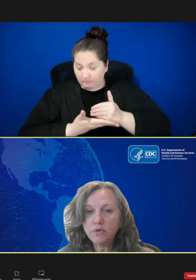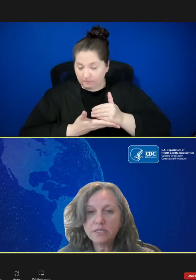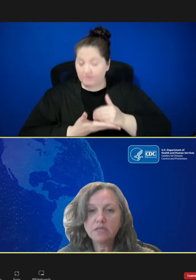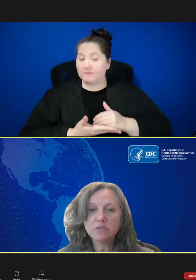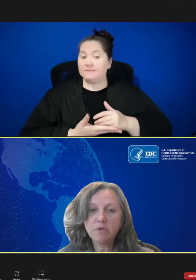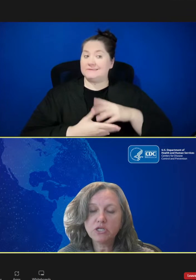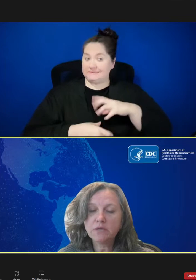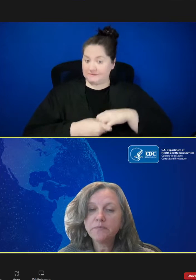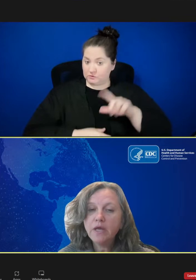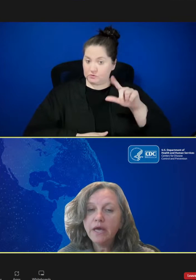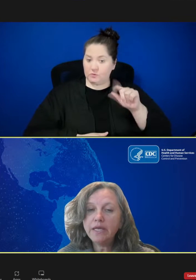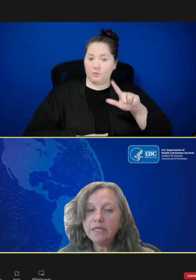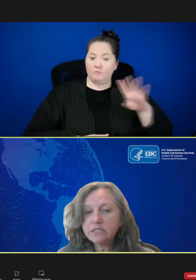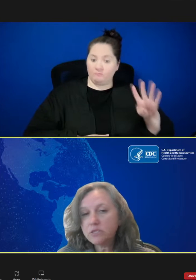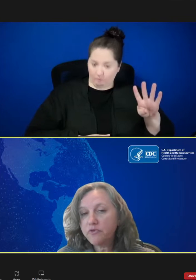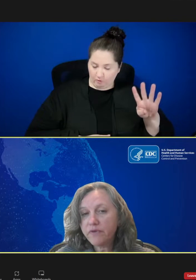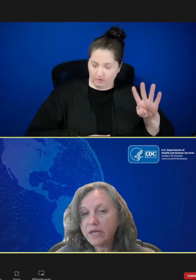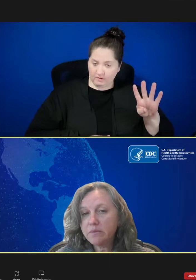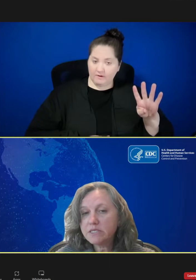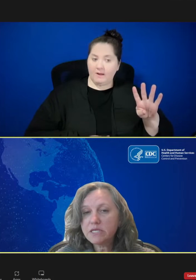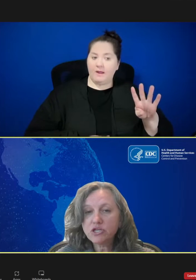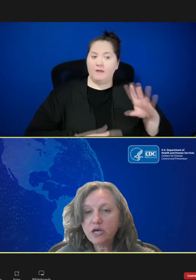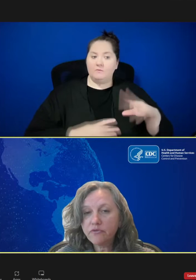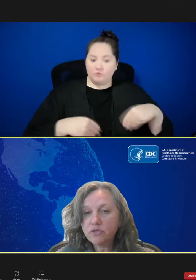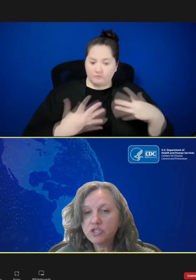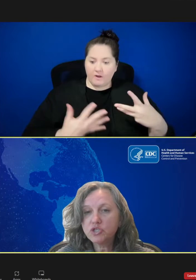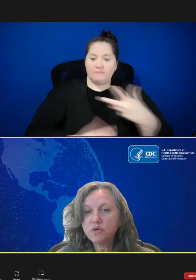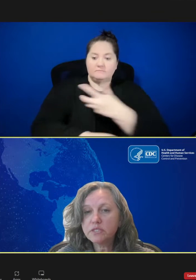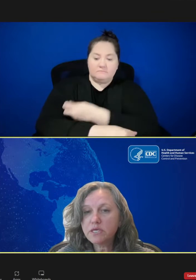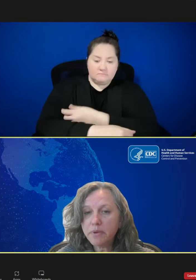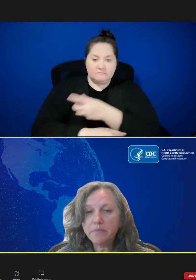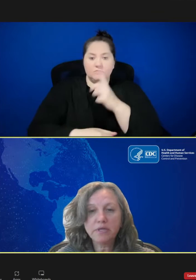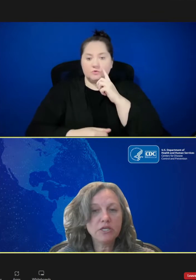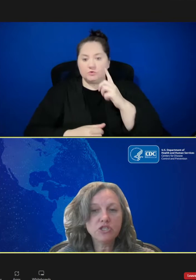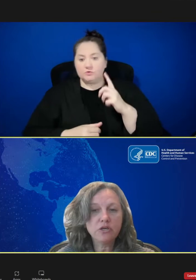President's budget. And it is to provide immunization coverage to a subpopulation